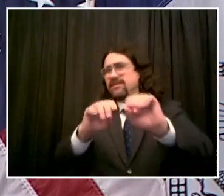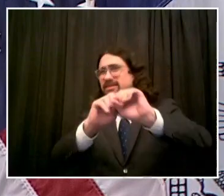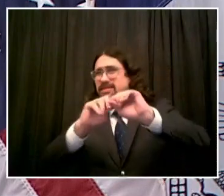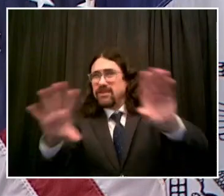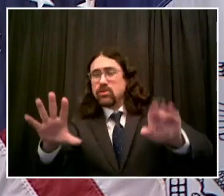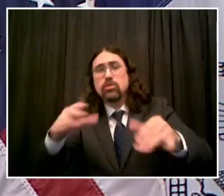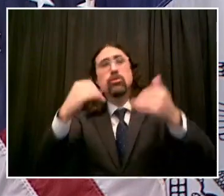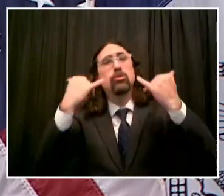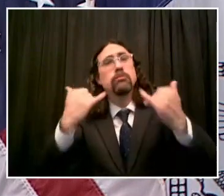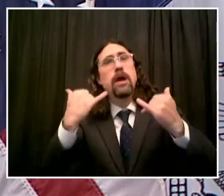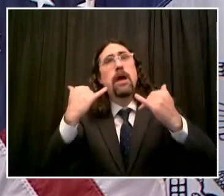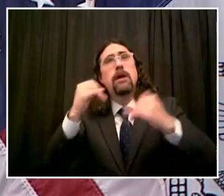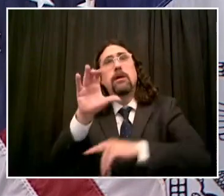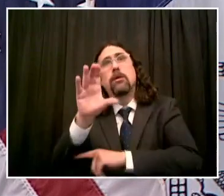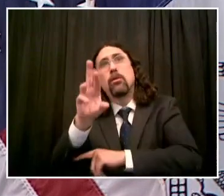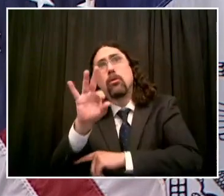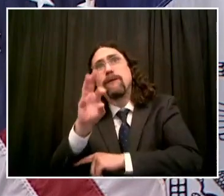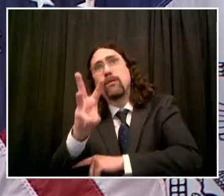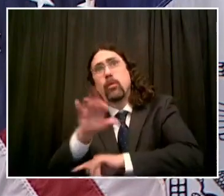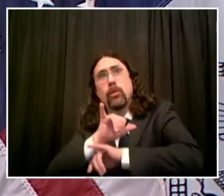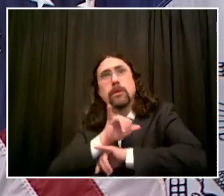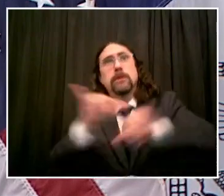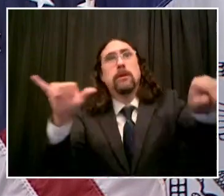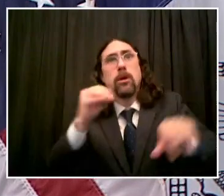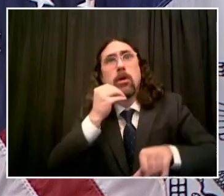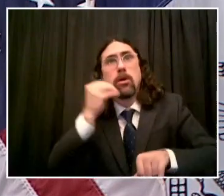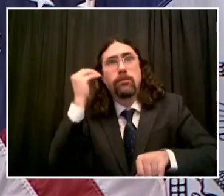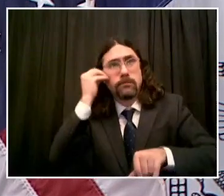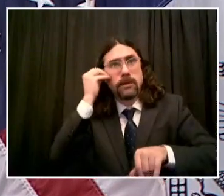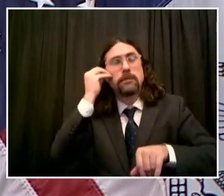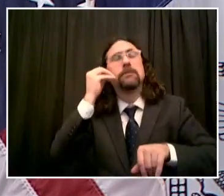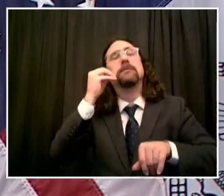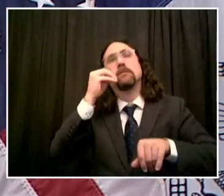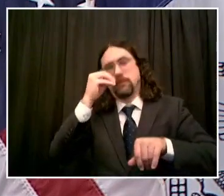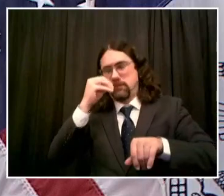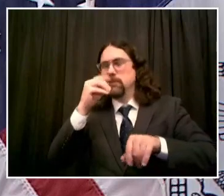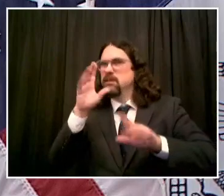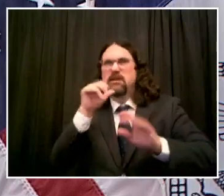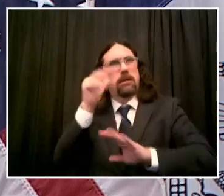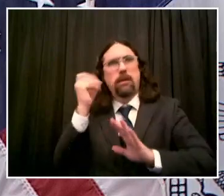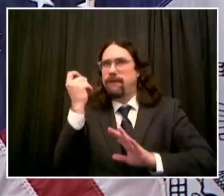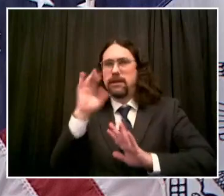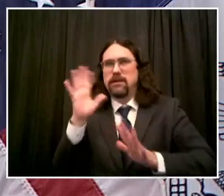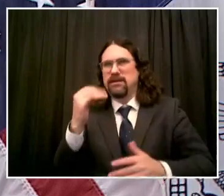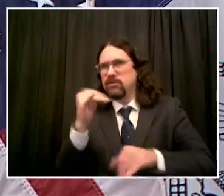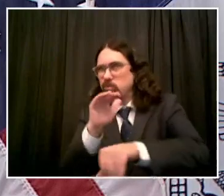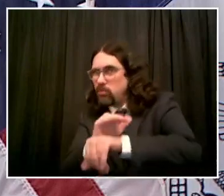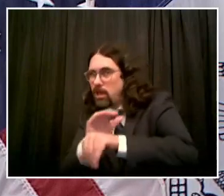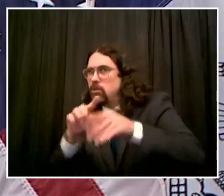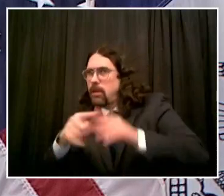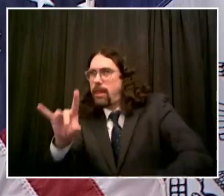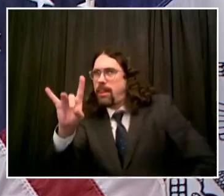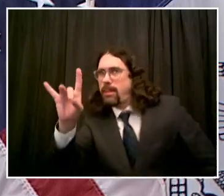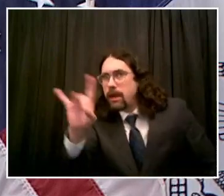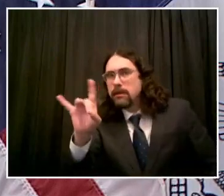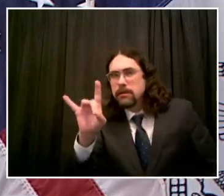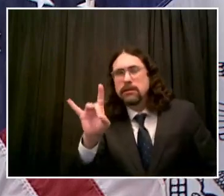DESPITE THE CURFEW. THE CURFEW IS 8 PM. INVESTOR DOING ESSENTIAL WORK, YOU SHOULD GO HOME. IF YOU DON'T GO HOME, THERE WILL BE POLICE PRESENCE TO